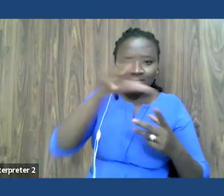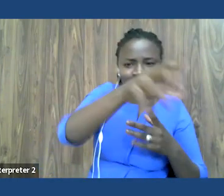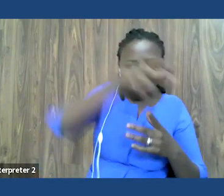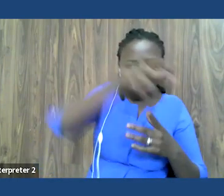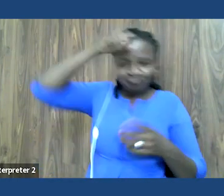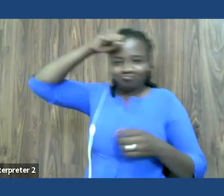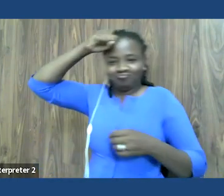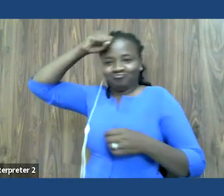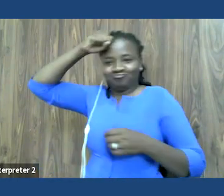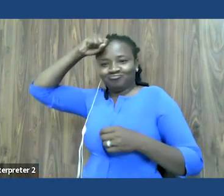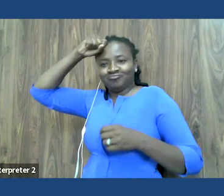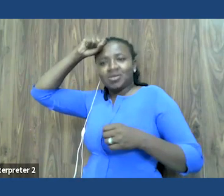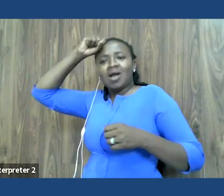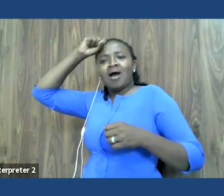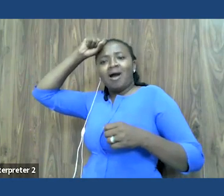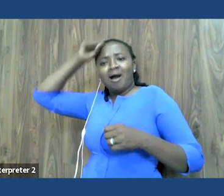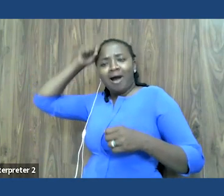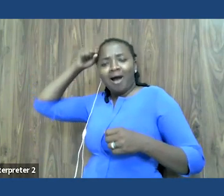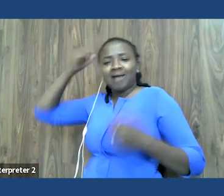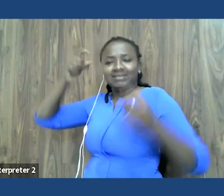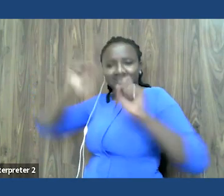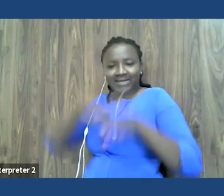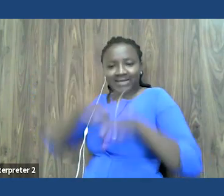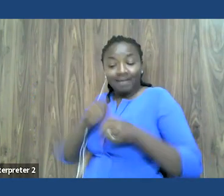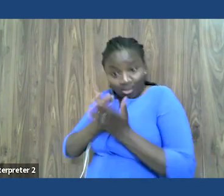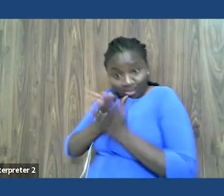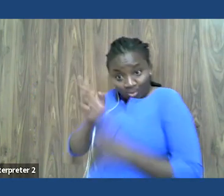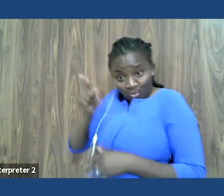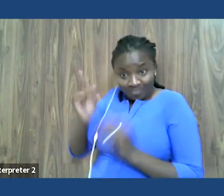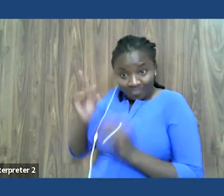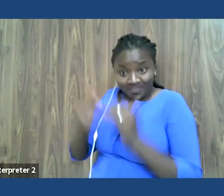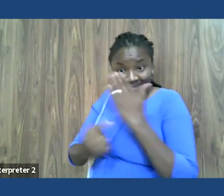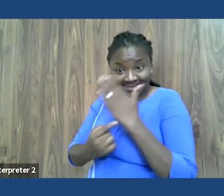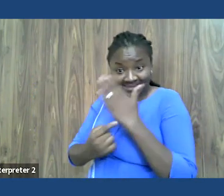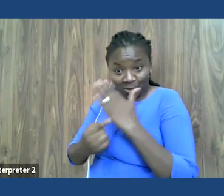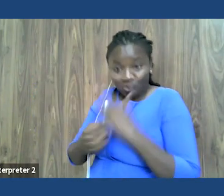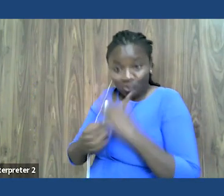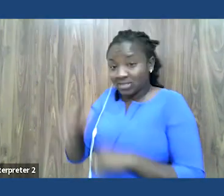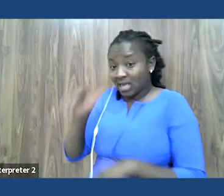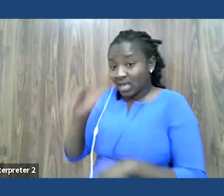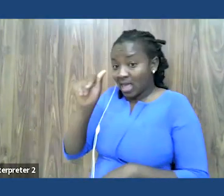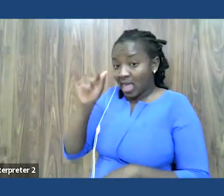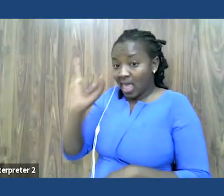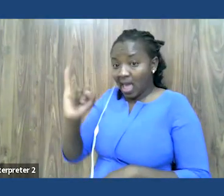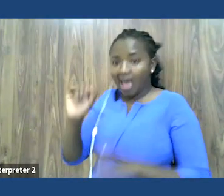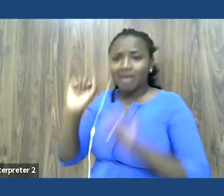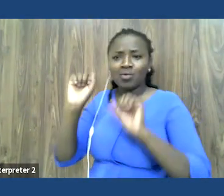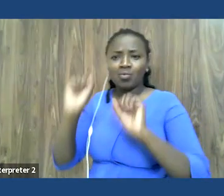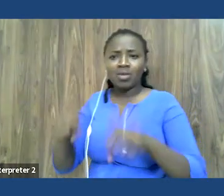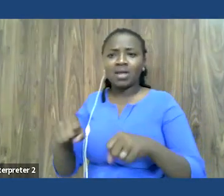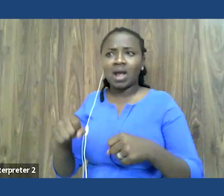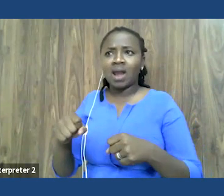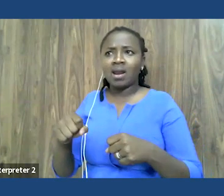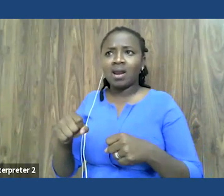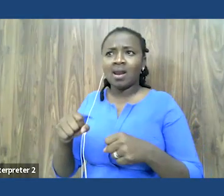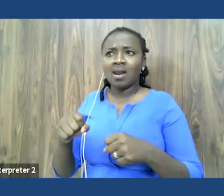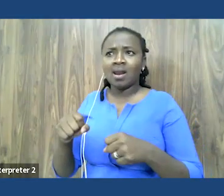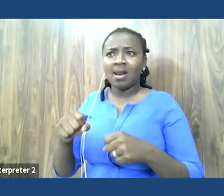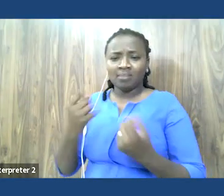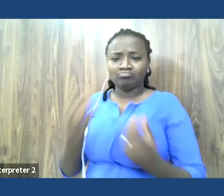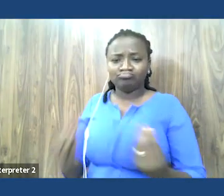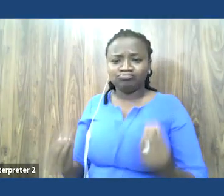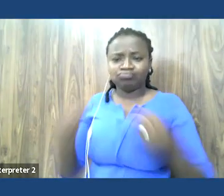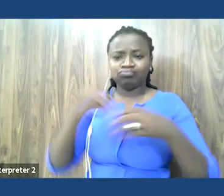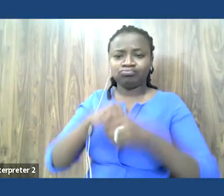Actually, I have a start-up is creating -- think about virtual reality of yourself, even